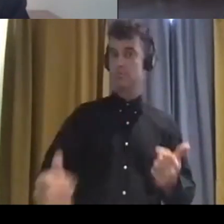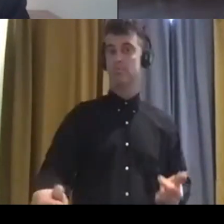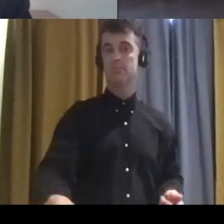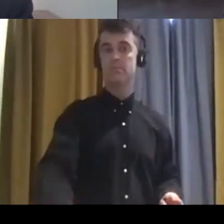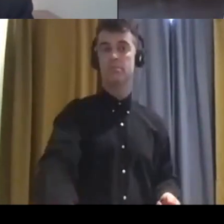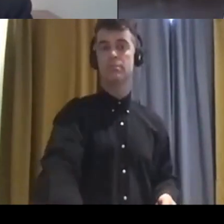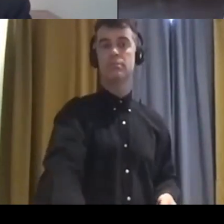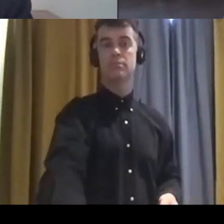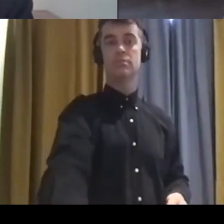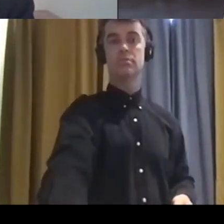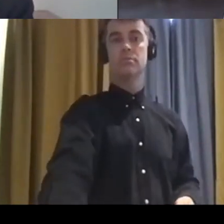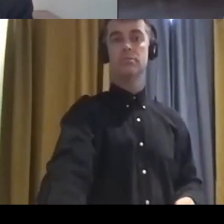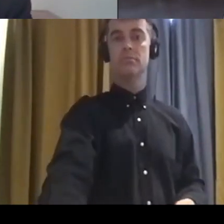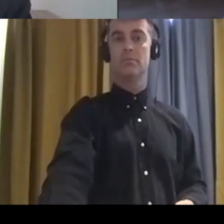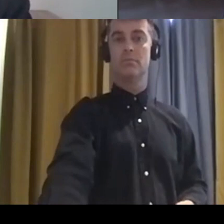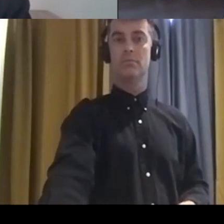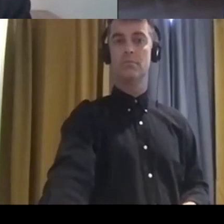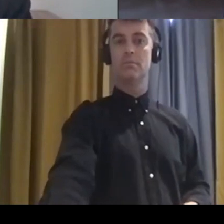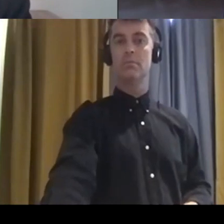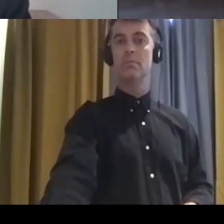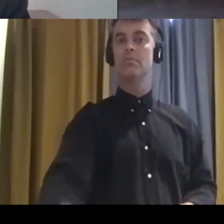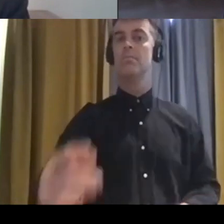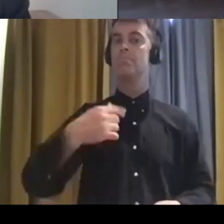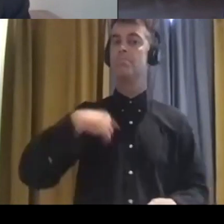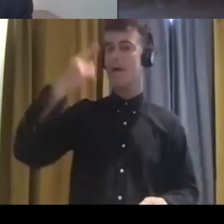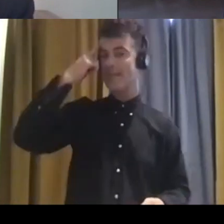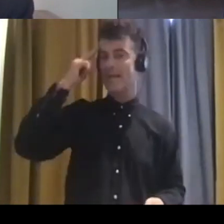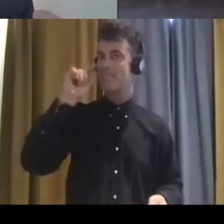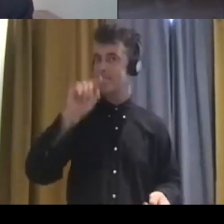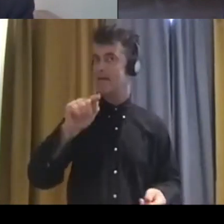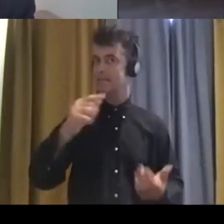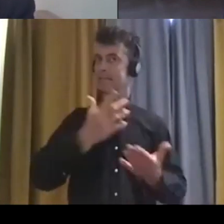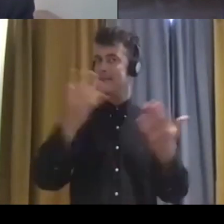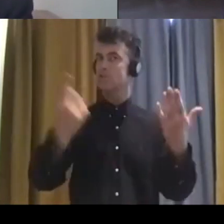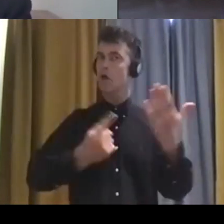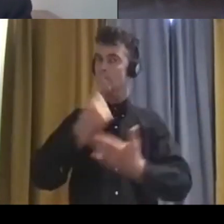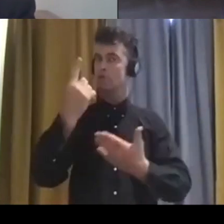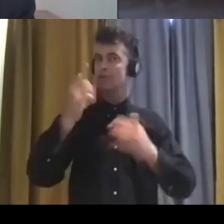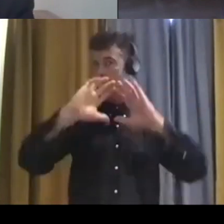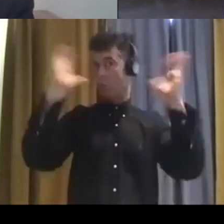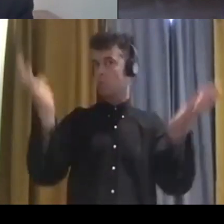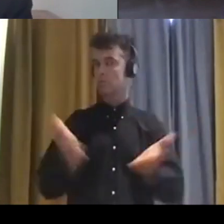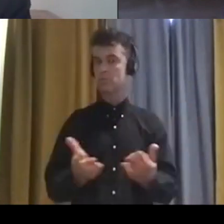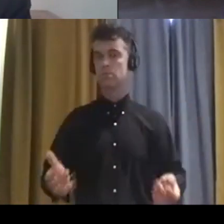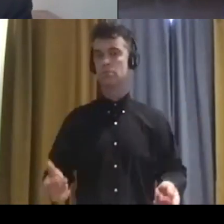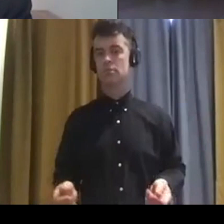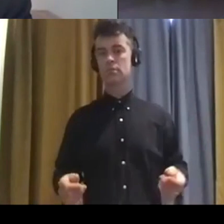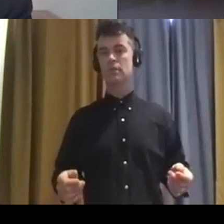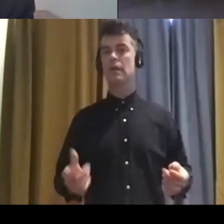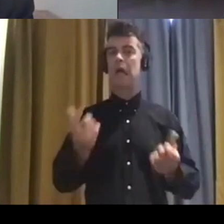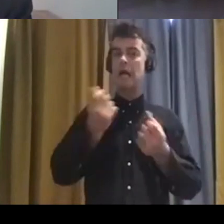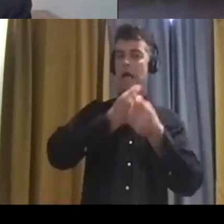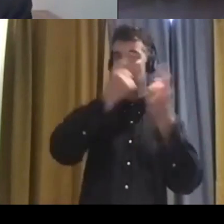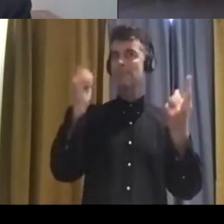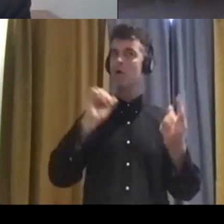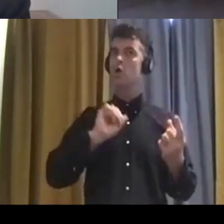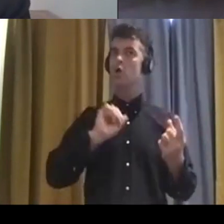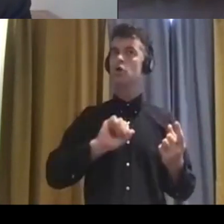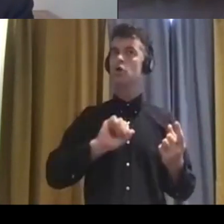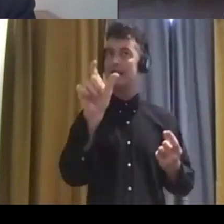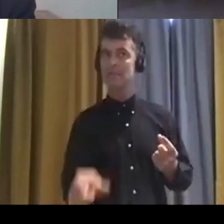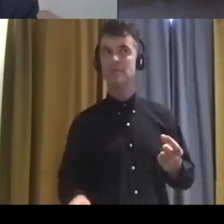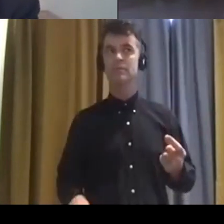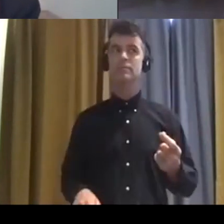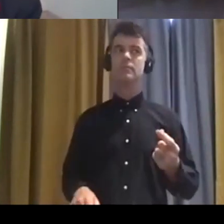that's been the biggest opportunity globally in the space is understanding your customers,